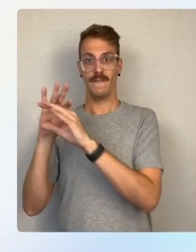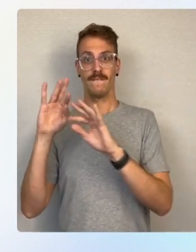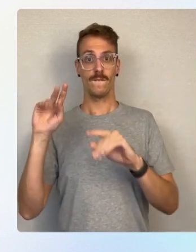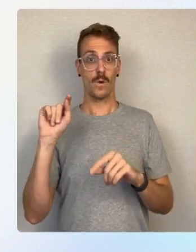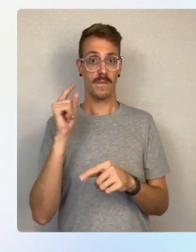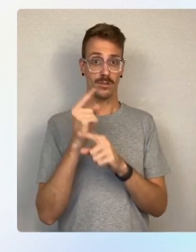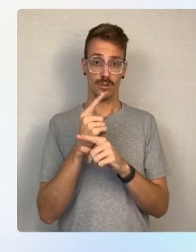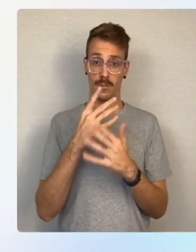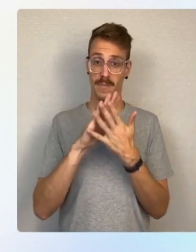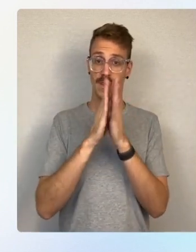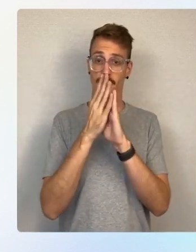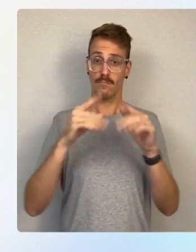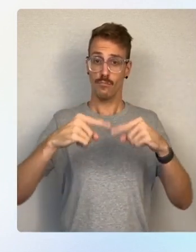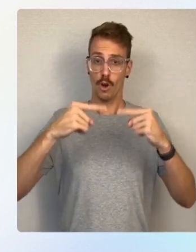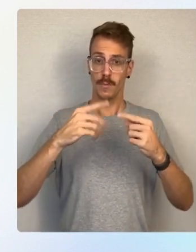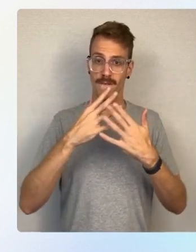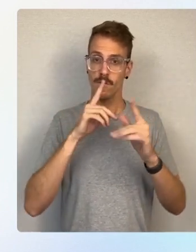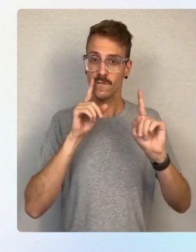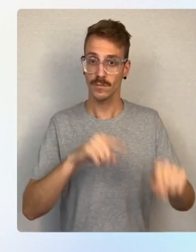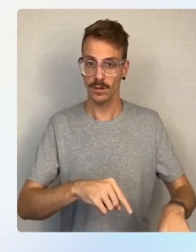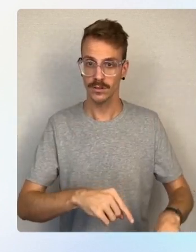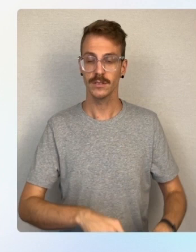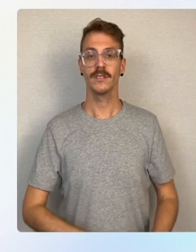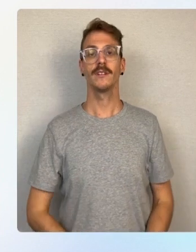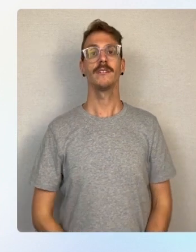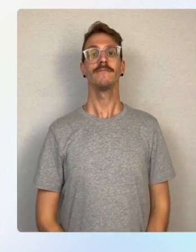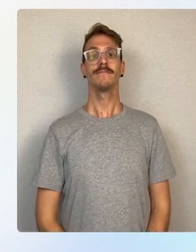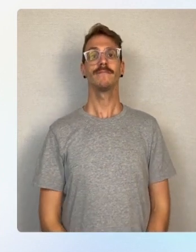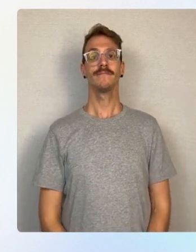to format the composite entities into arguments for the Response.